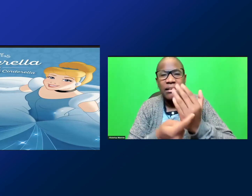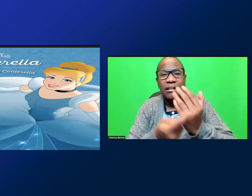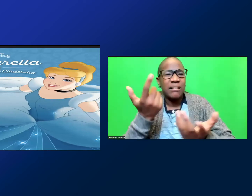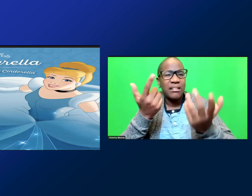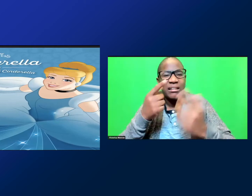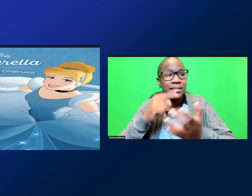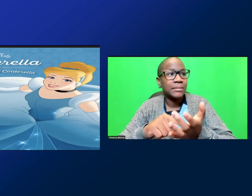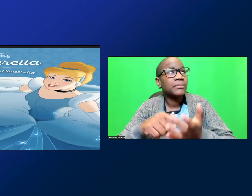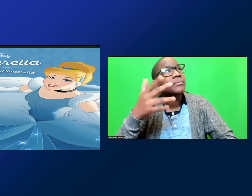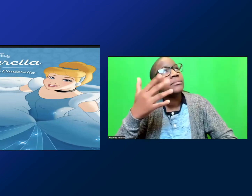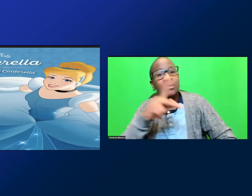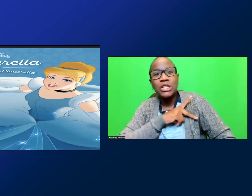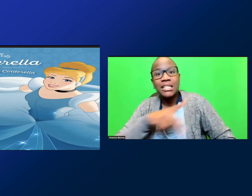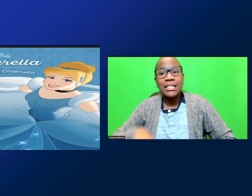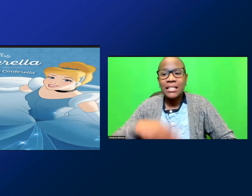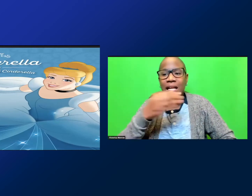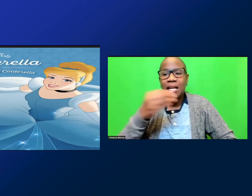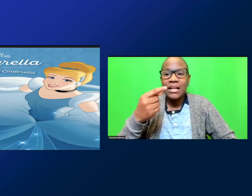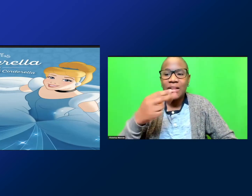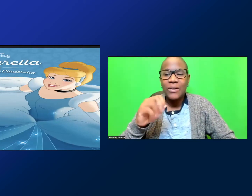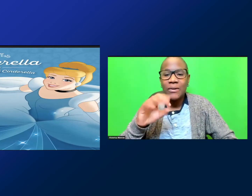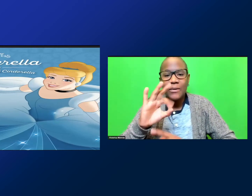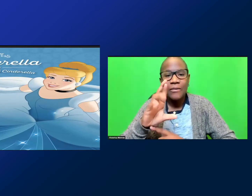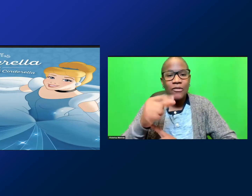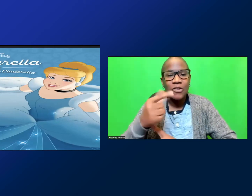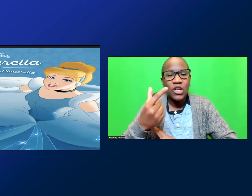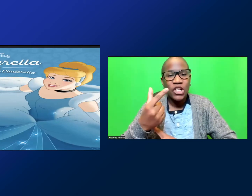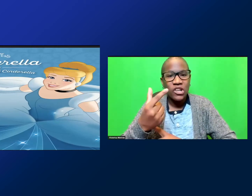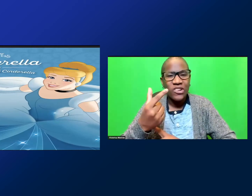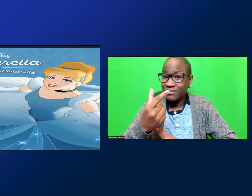and in reality the disney company company is a very oppressive corporation that produces many